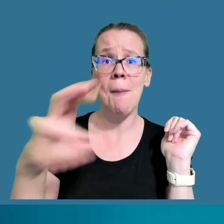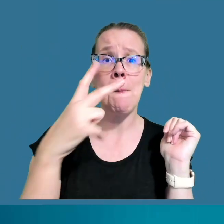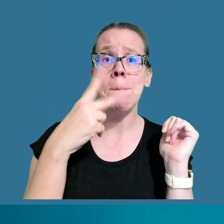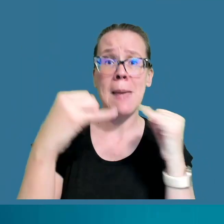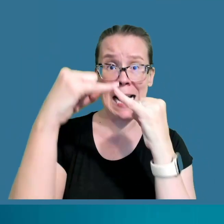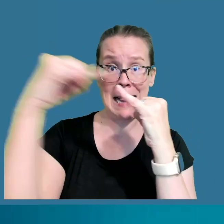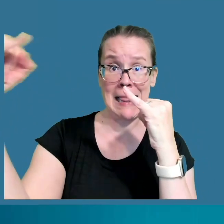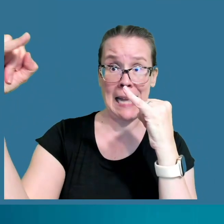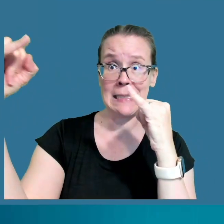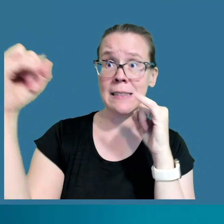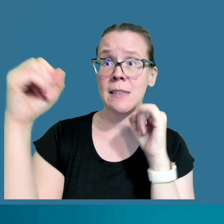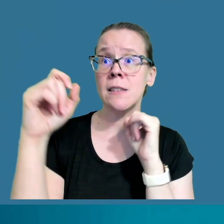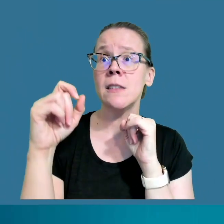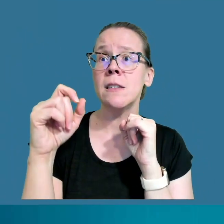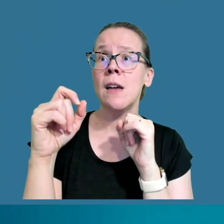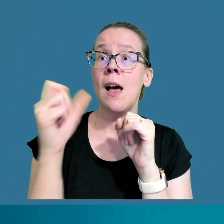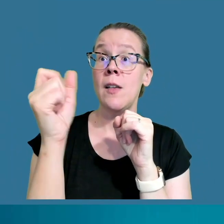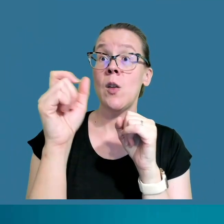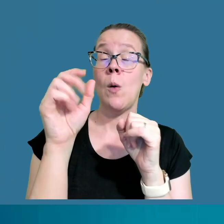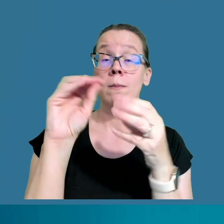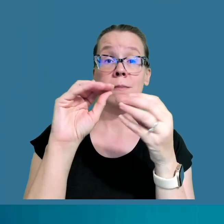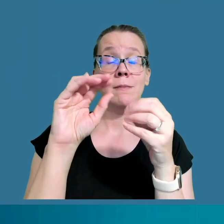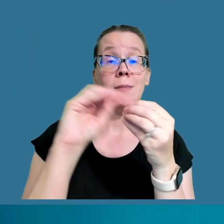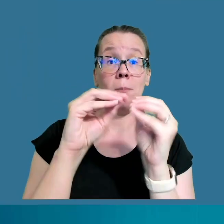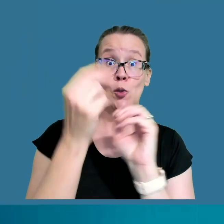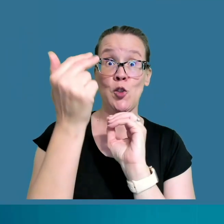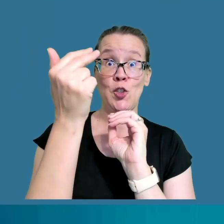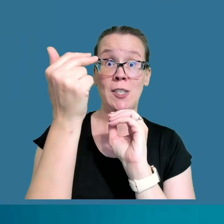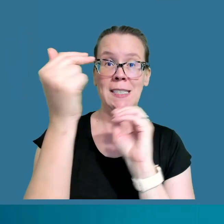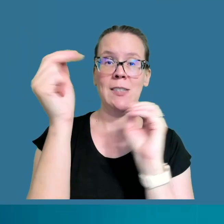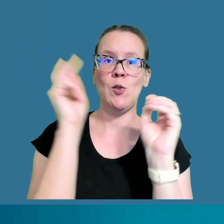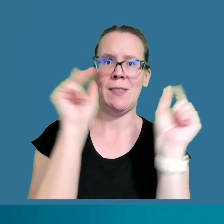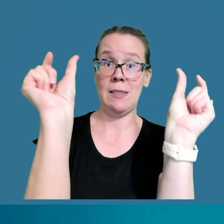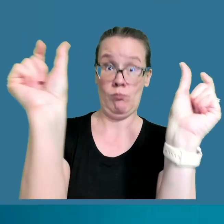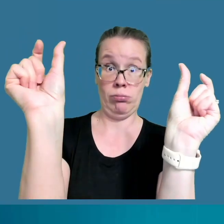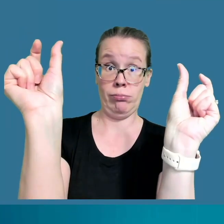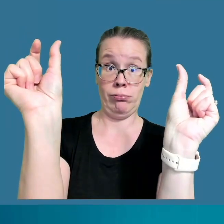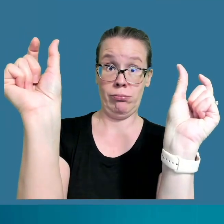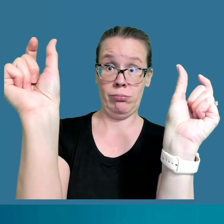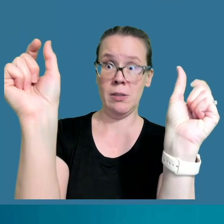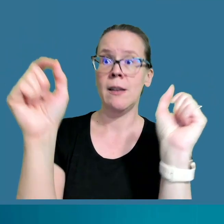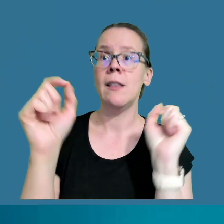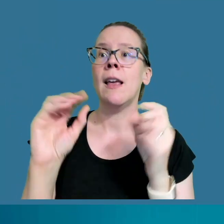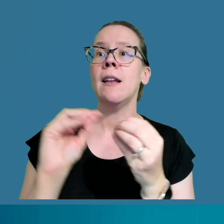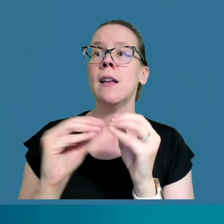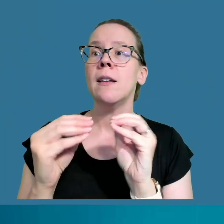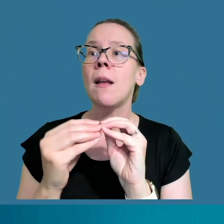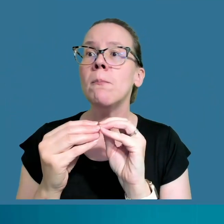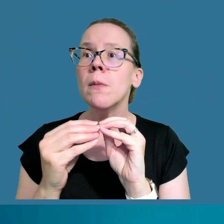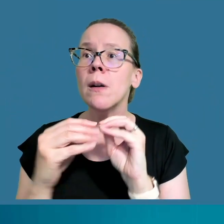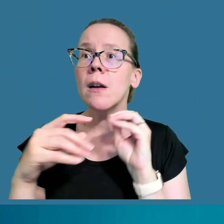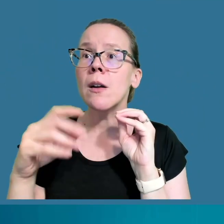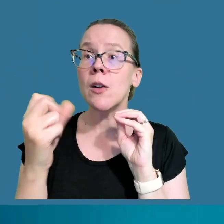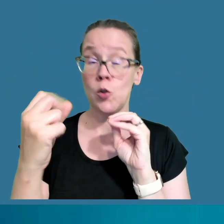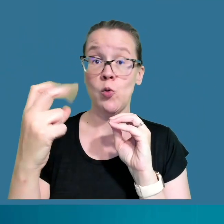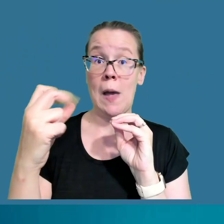And then, on this diagram, you can also see, in the corners in a a hot pink--uh line shade, I've